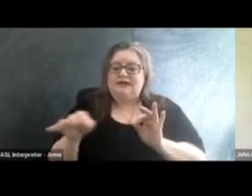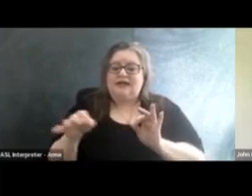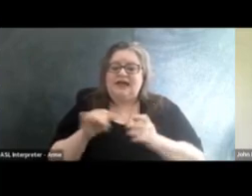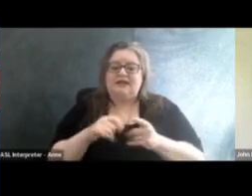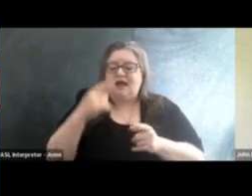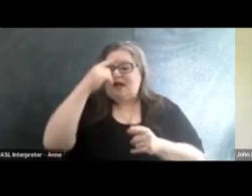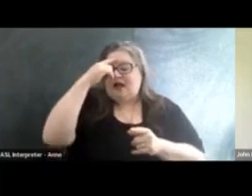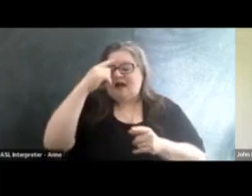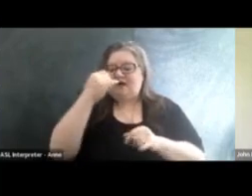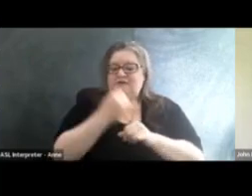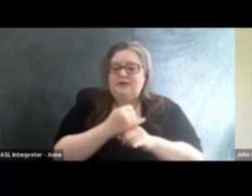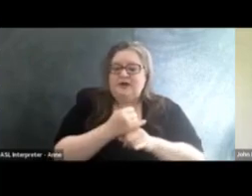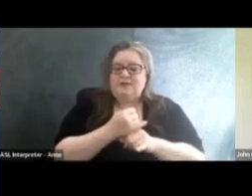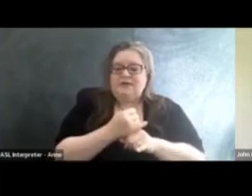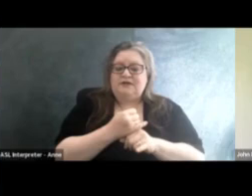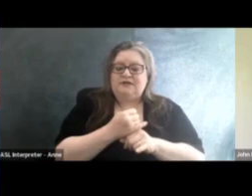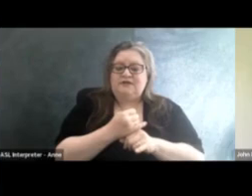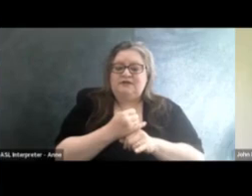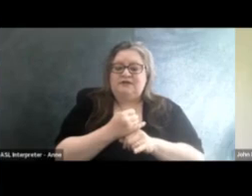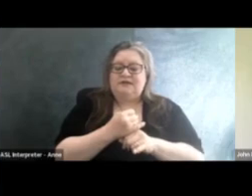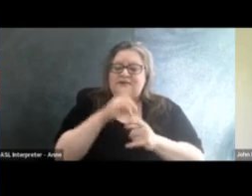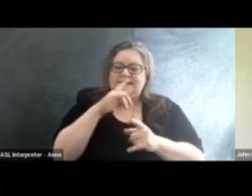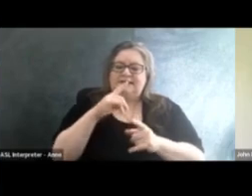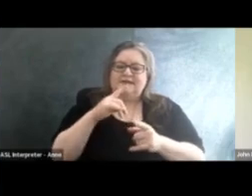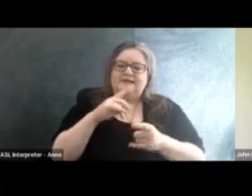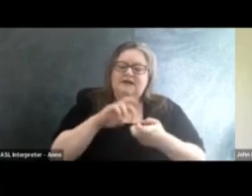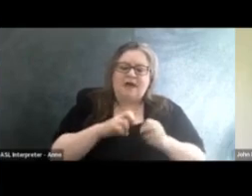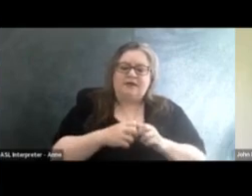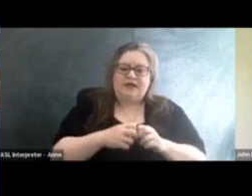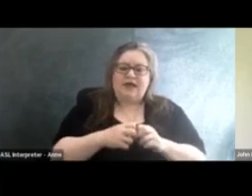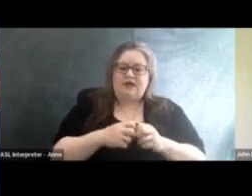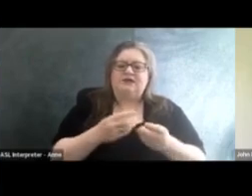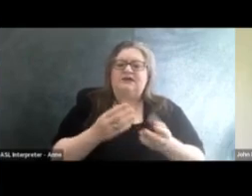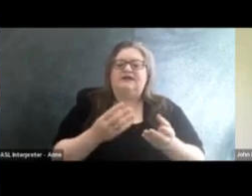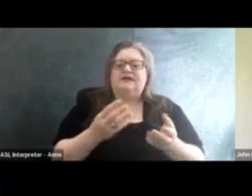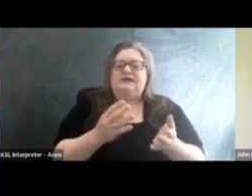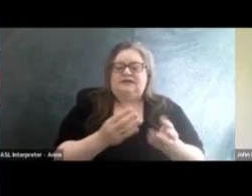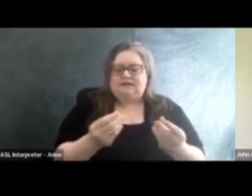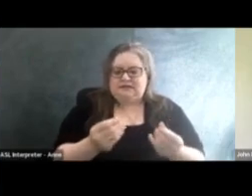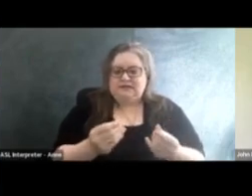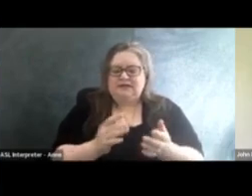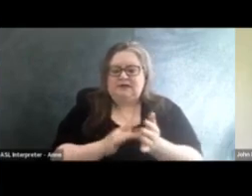impairment is a complication in substance use disorder treatment, it exacerbates